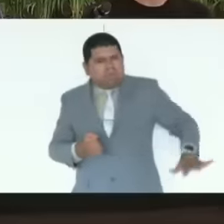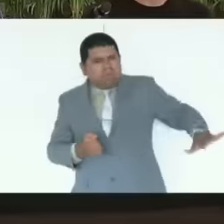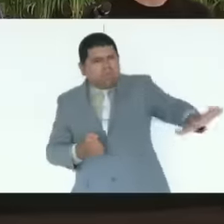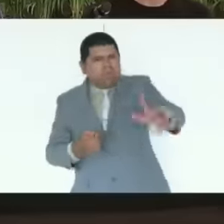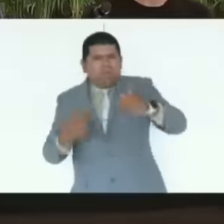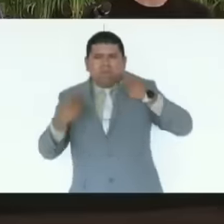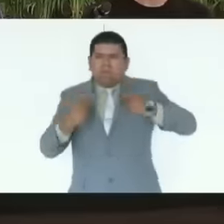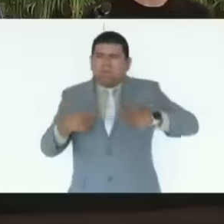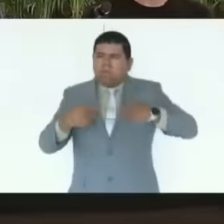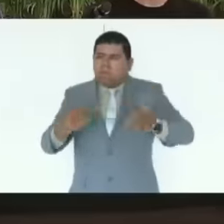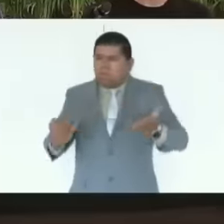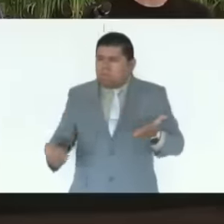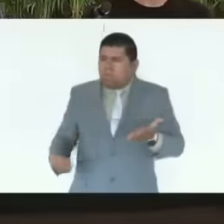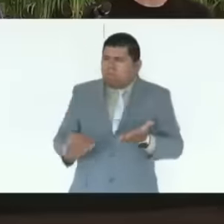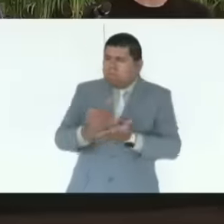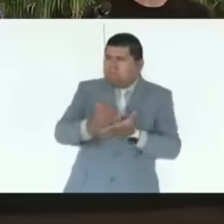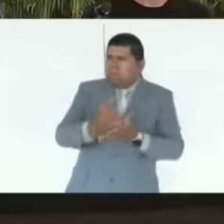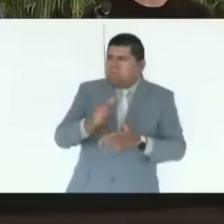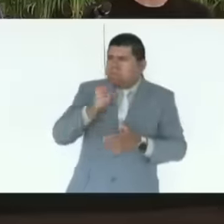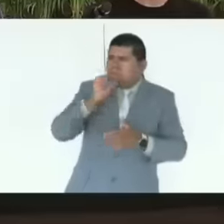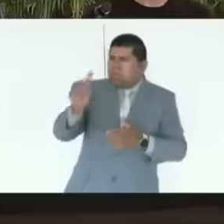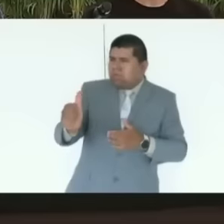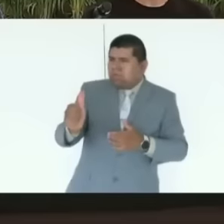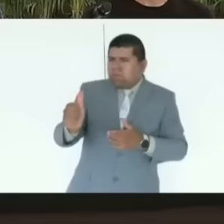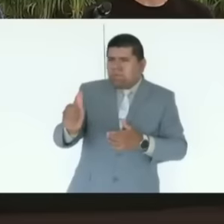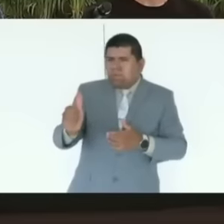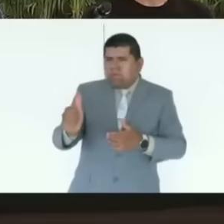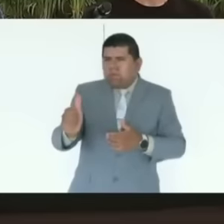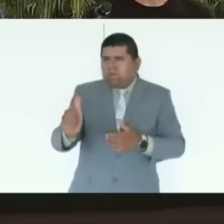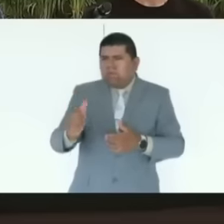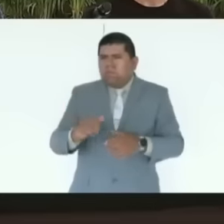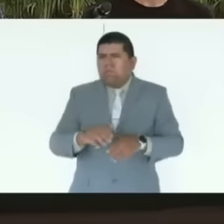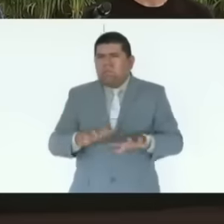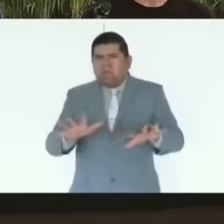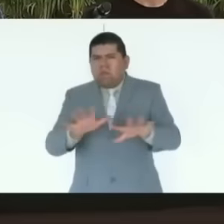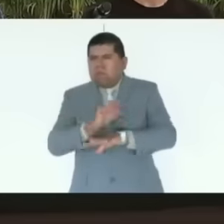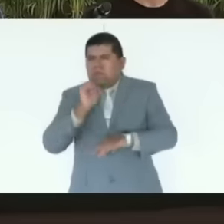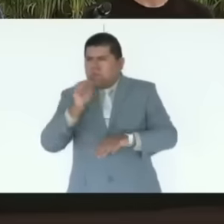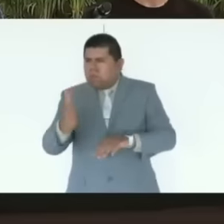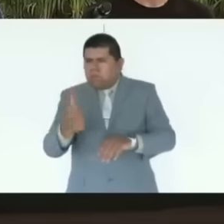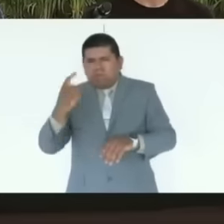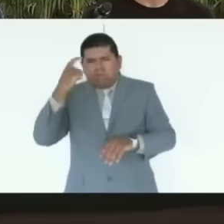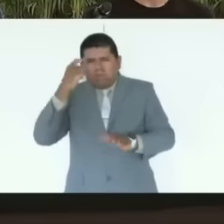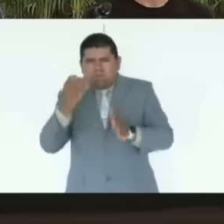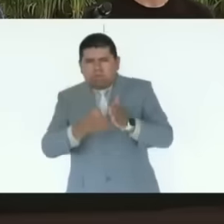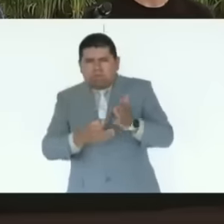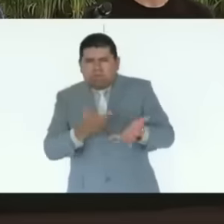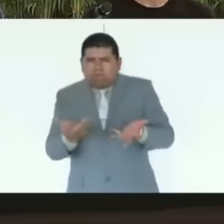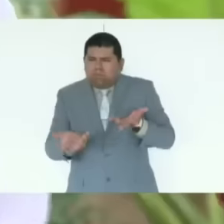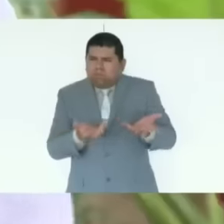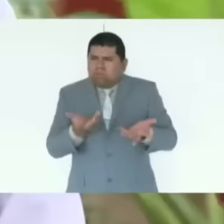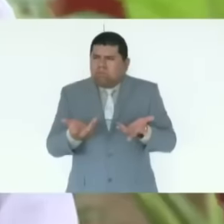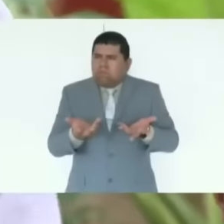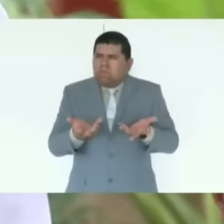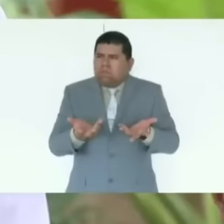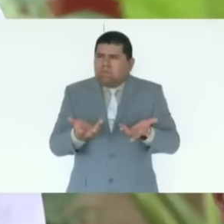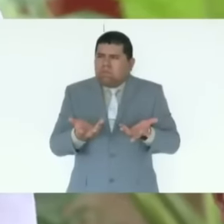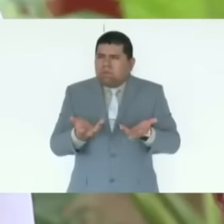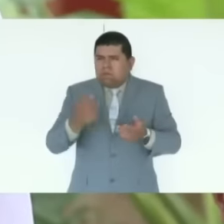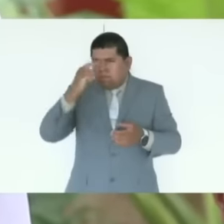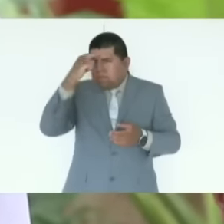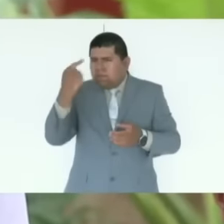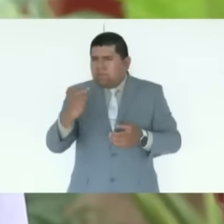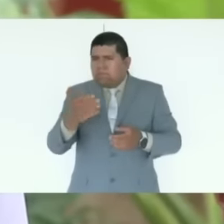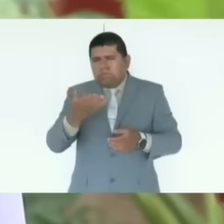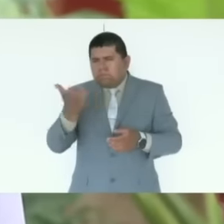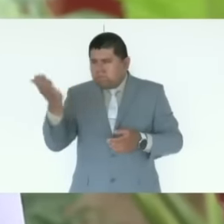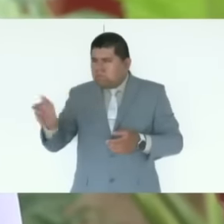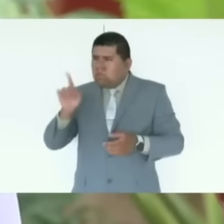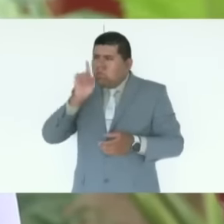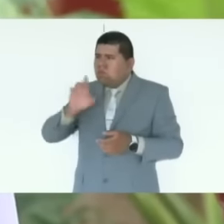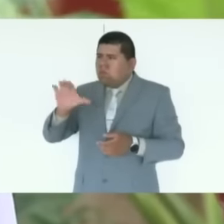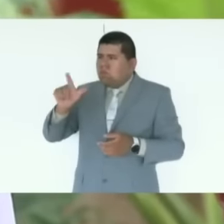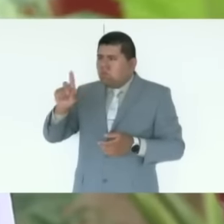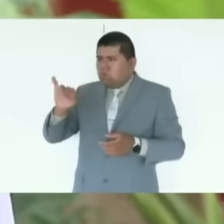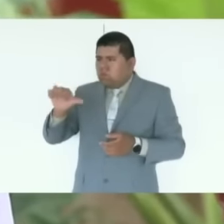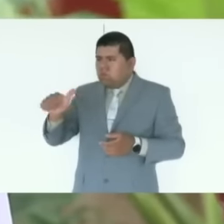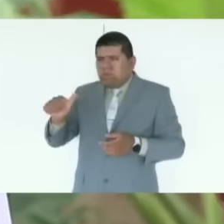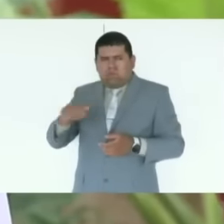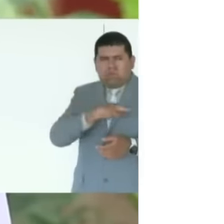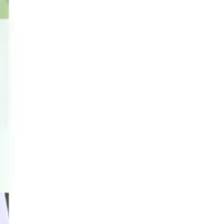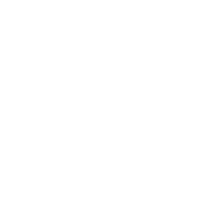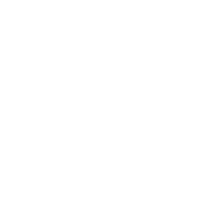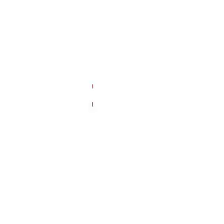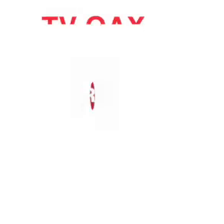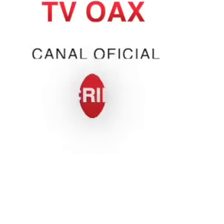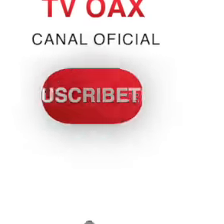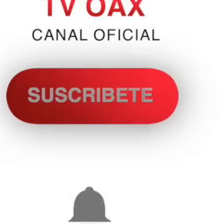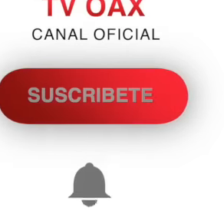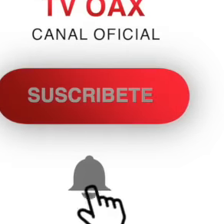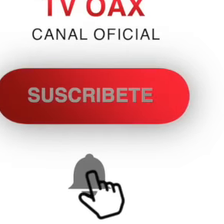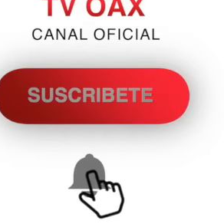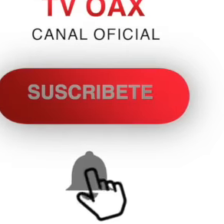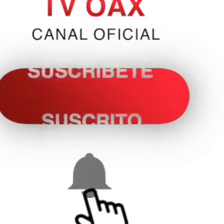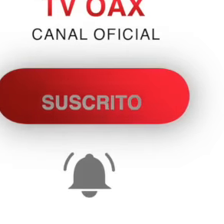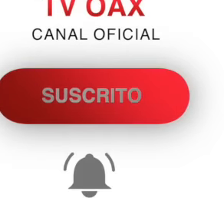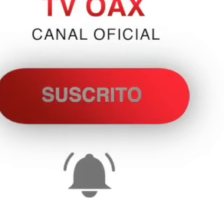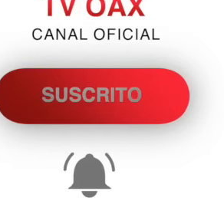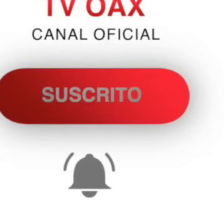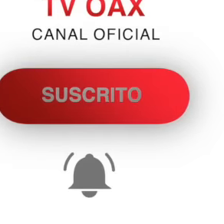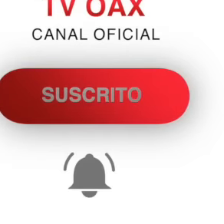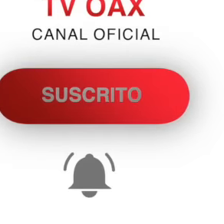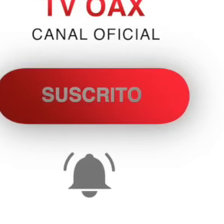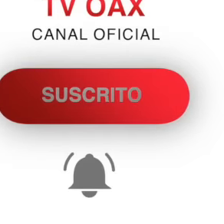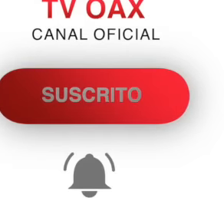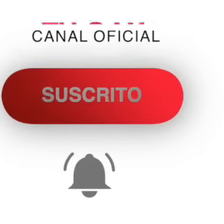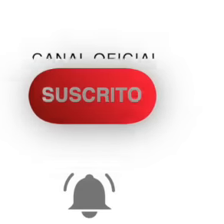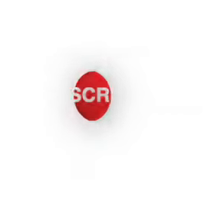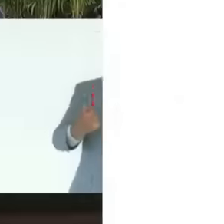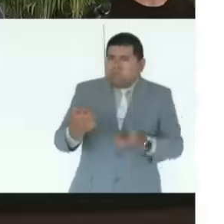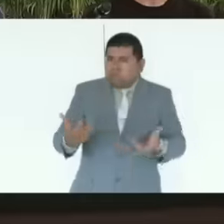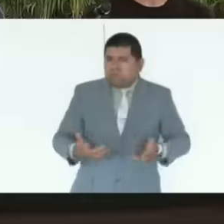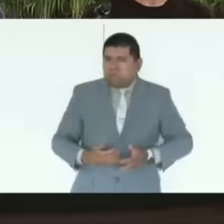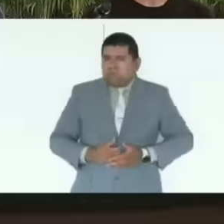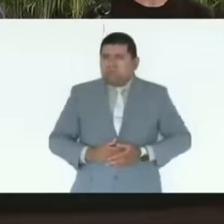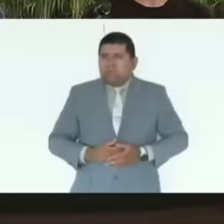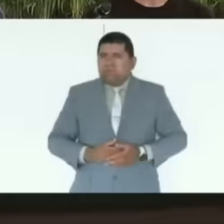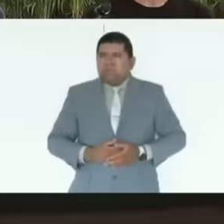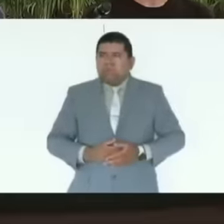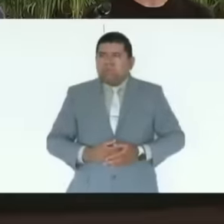died as they did wisely by Claudia Sh, imagine what a tragedy because it was going to be a